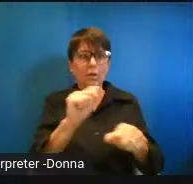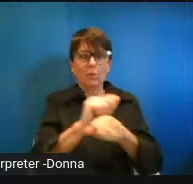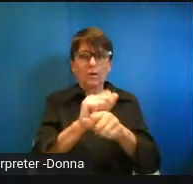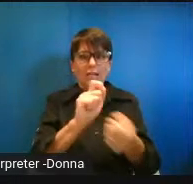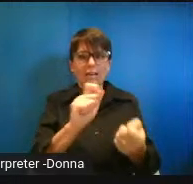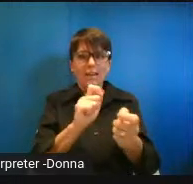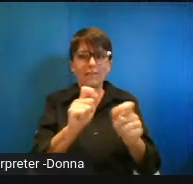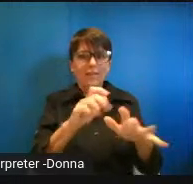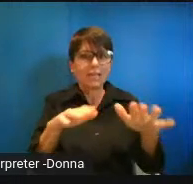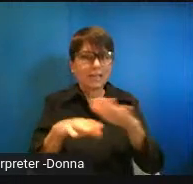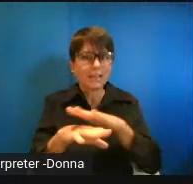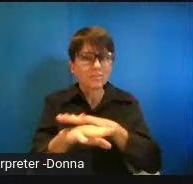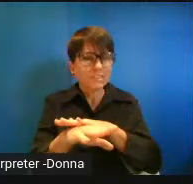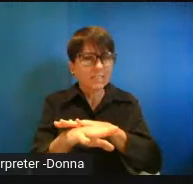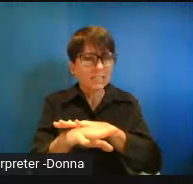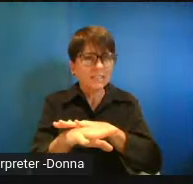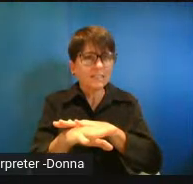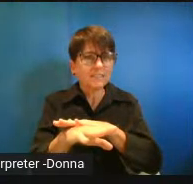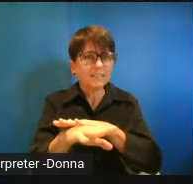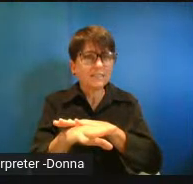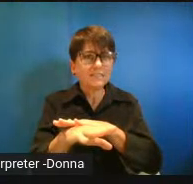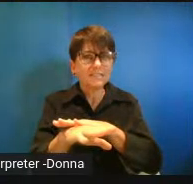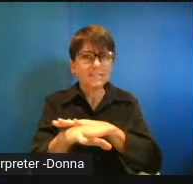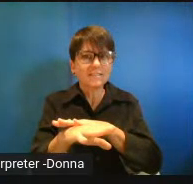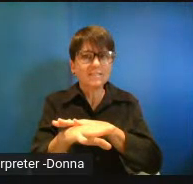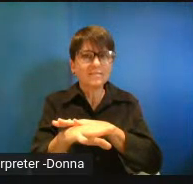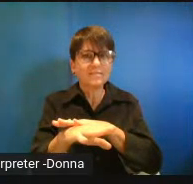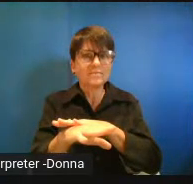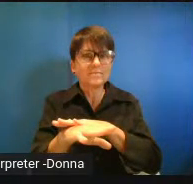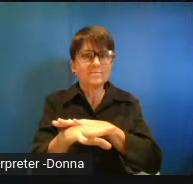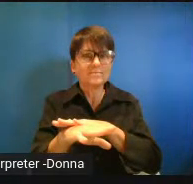the slider and actually get into the navigation? Are able to do that?